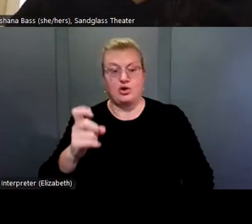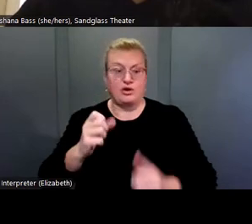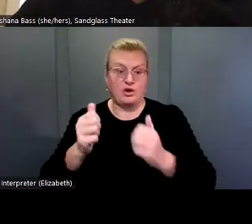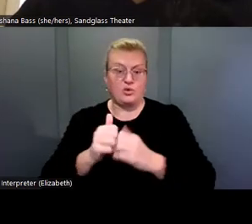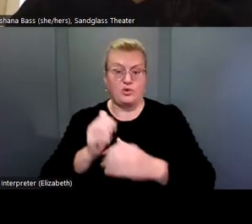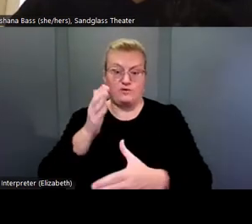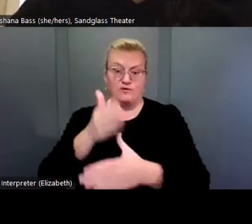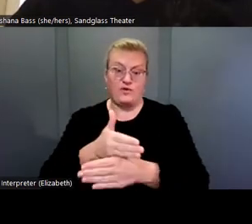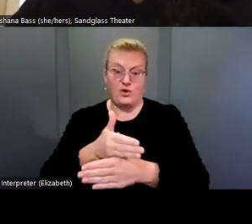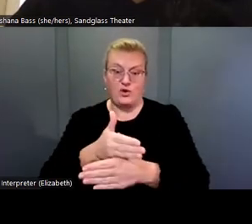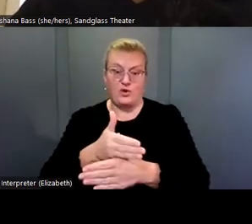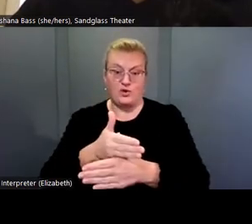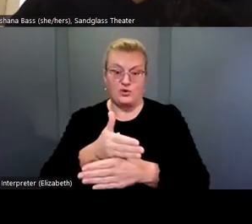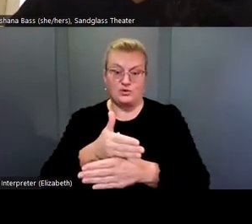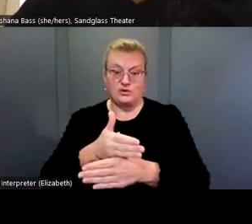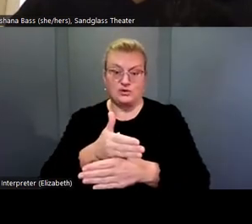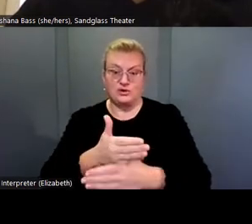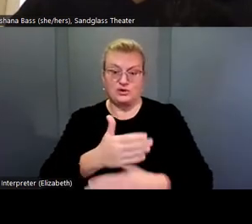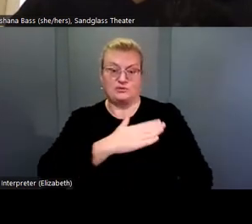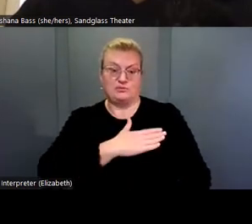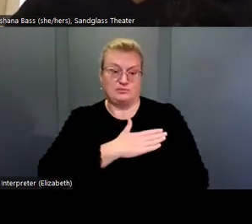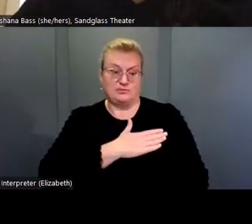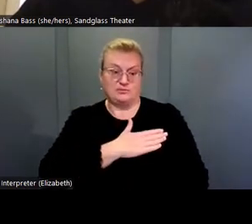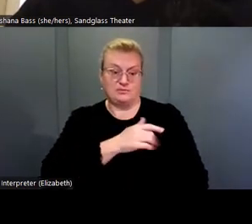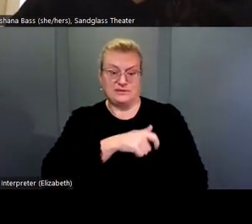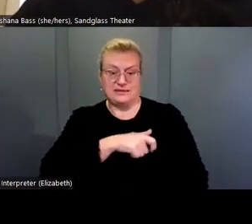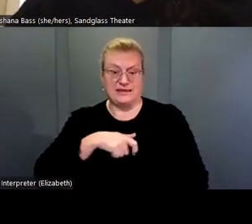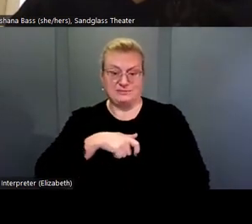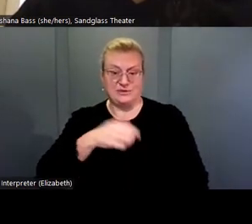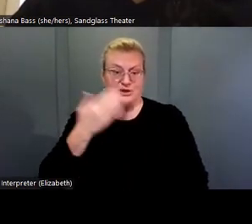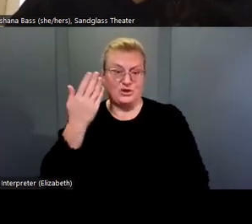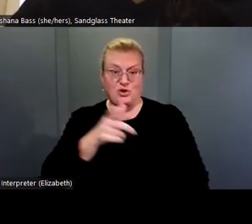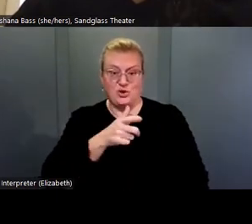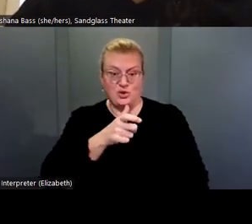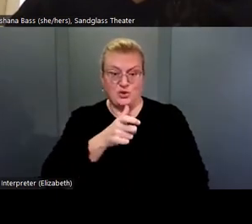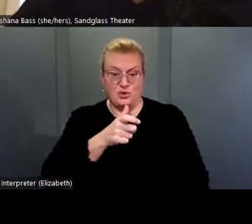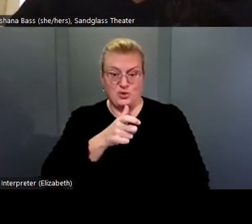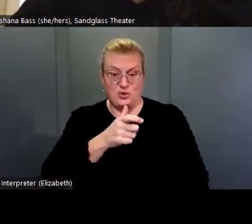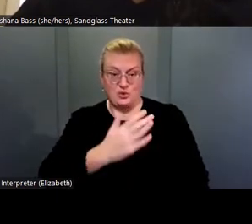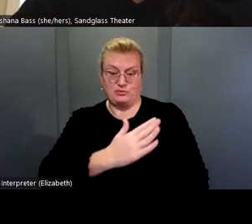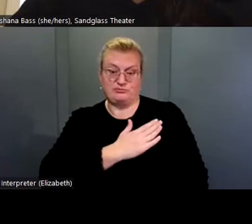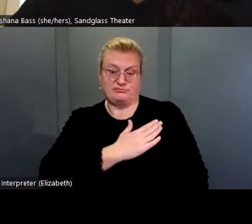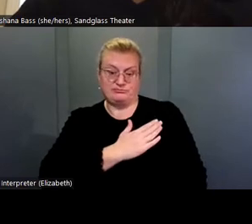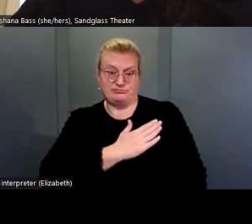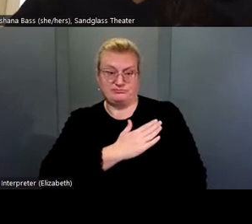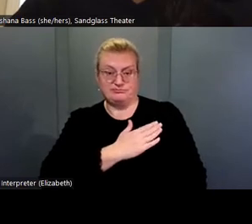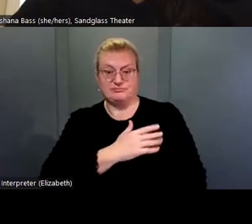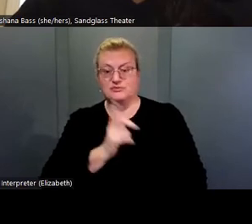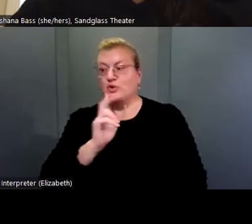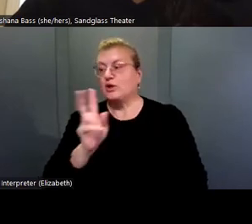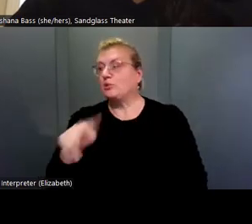over your name tag so people don't know who you are, and so you can just observe and watch,